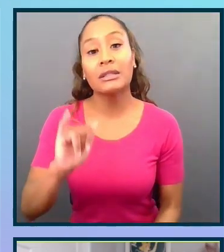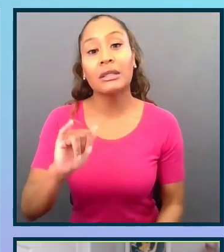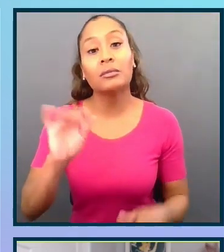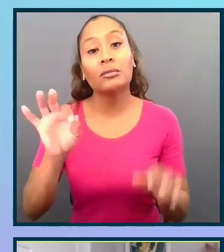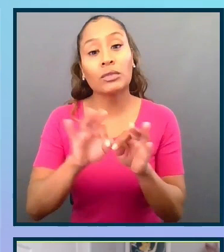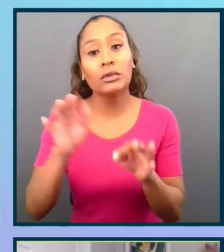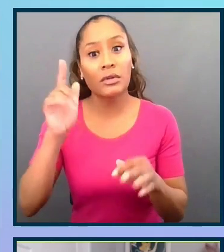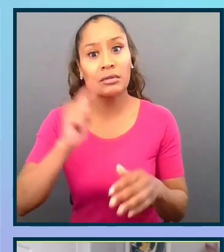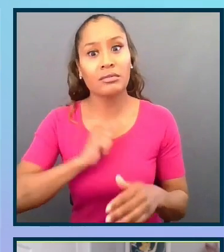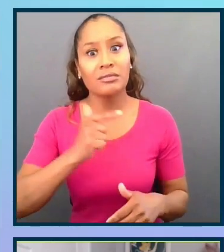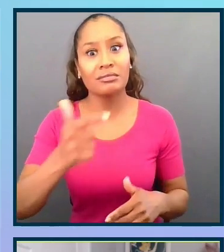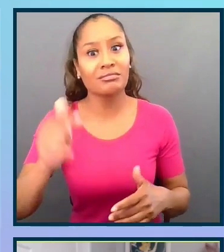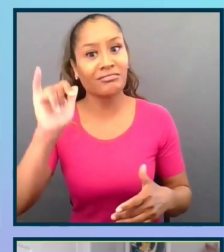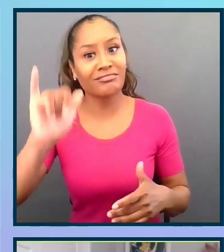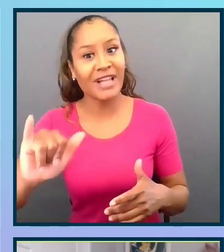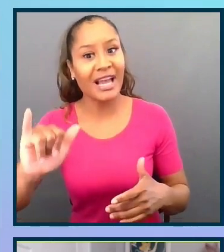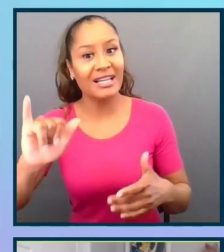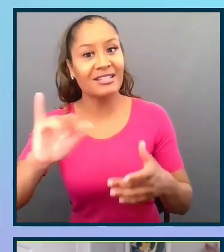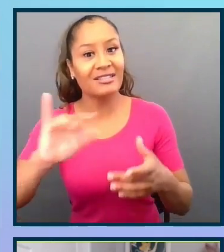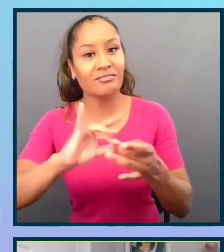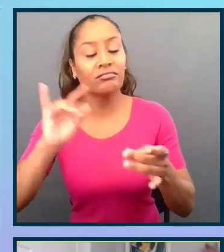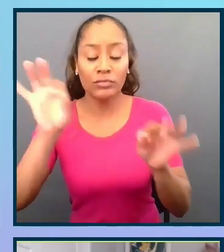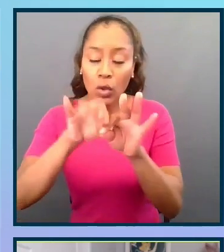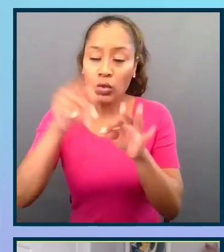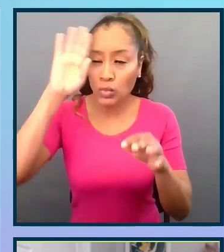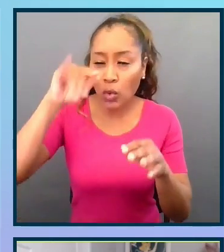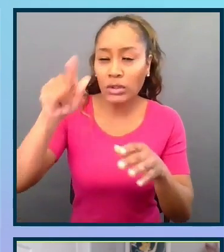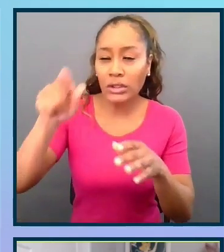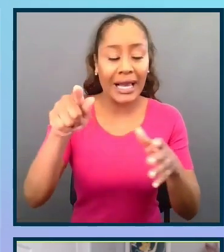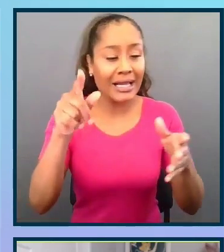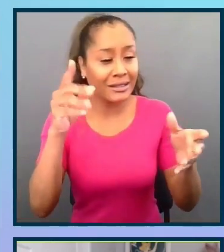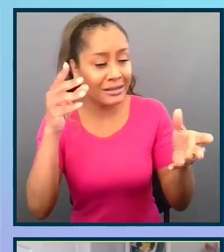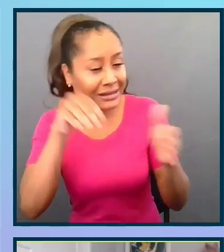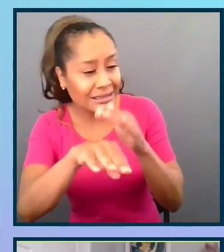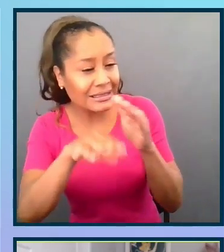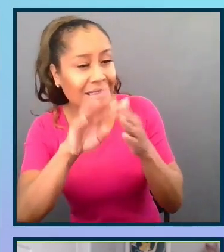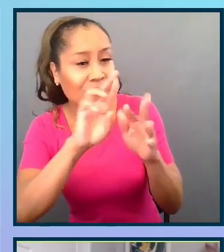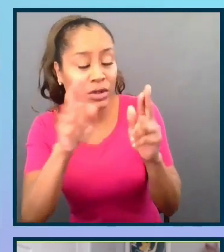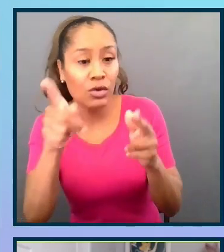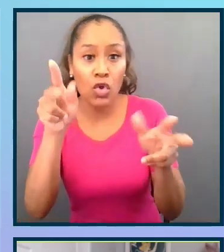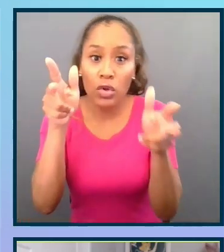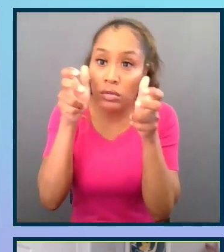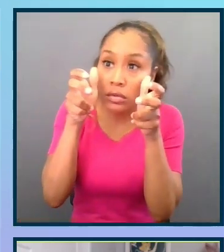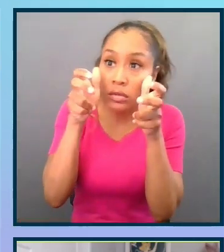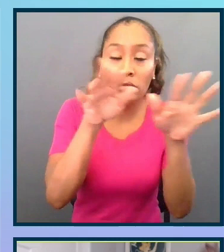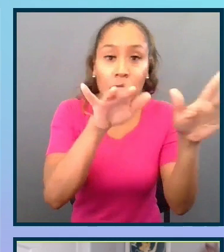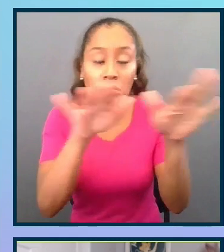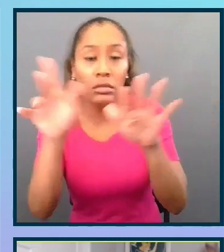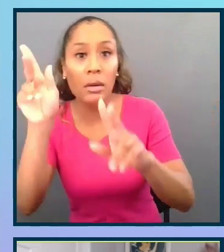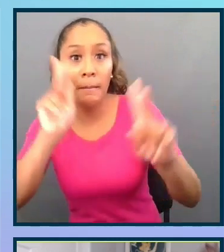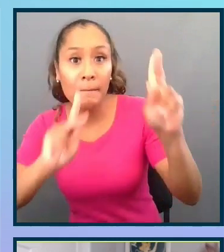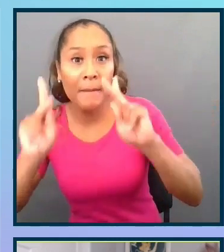It is important that you're actively learning and listening to people with disabilities to create accessible experiences.